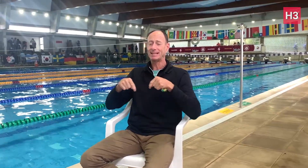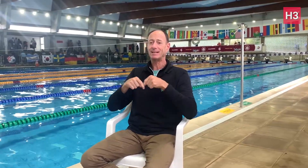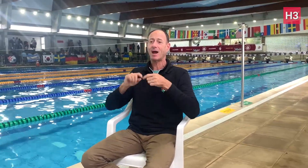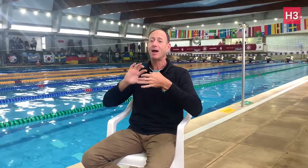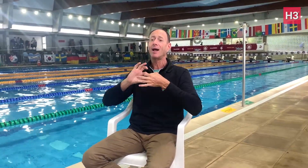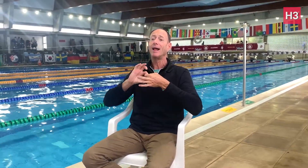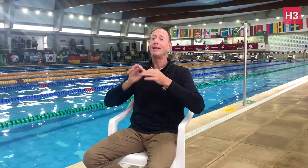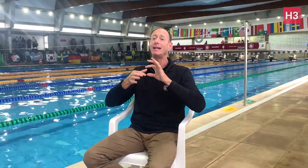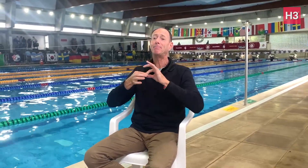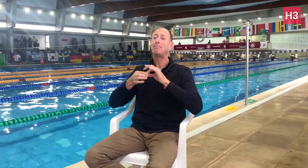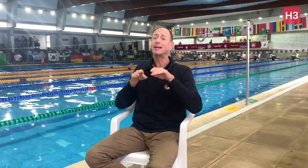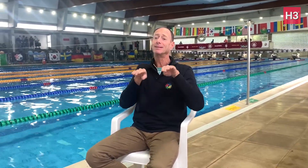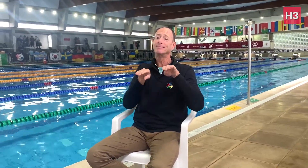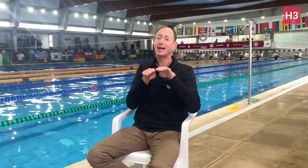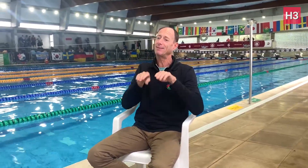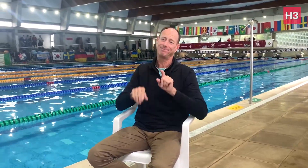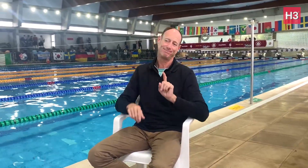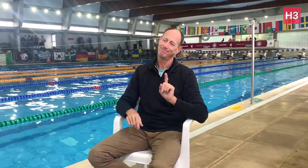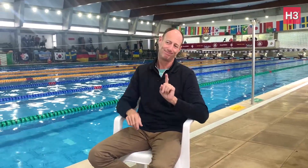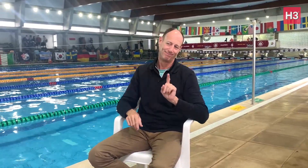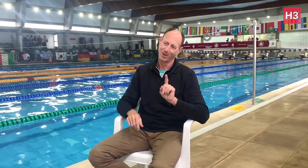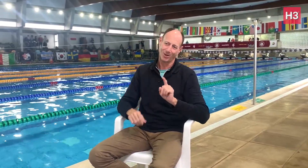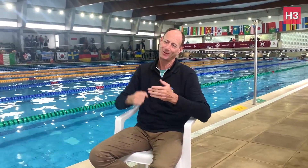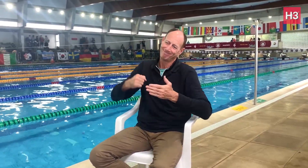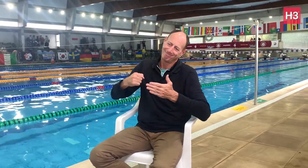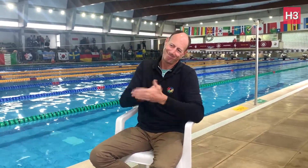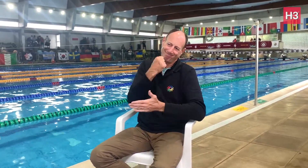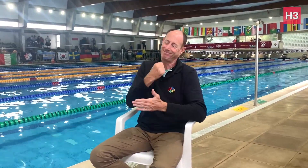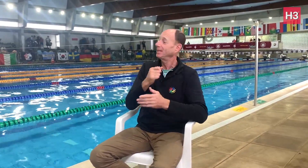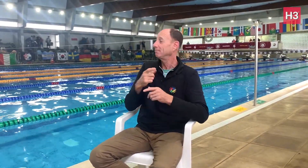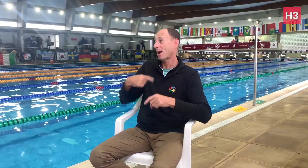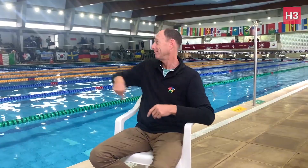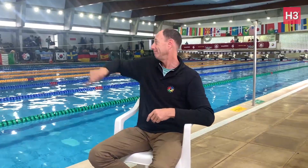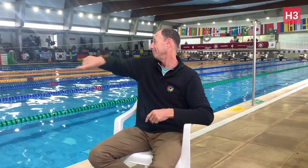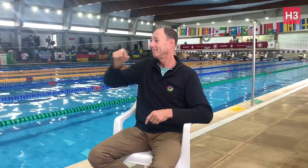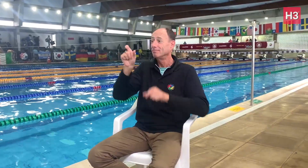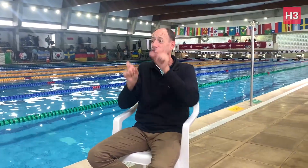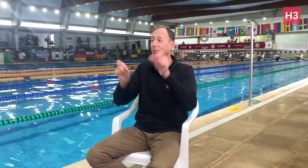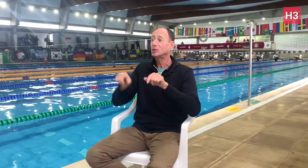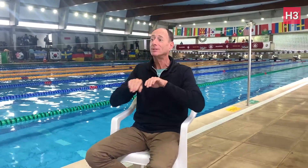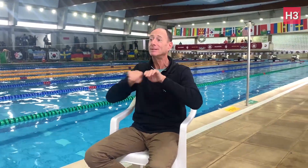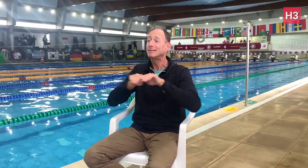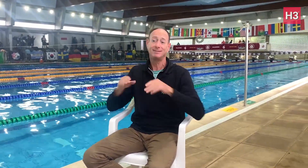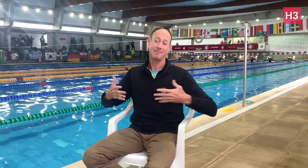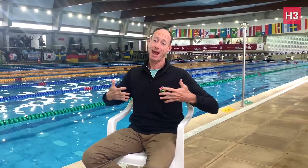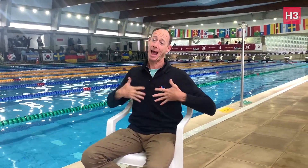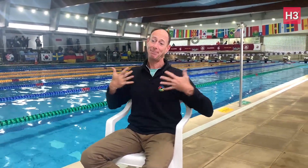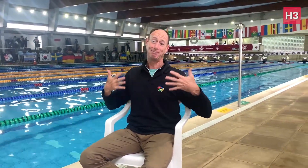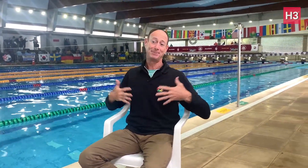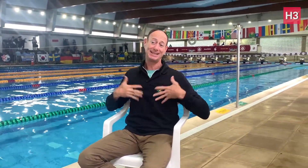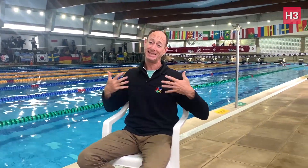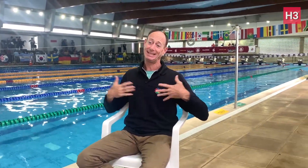Unfortunately, it’s not up to the Olympics standard, but all teams are very satisfied